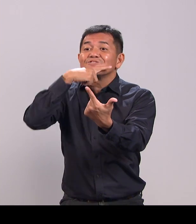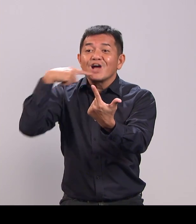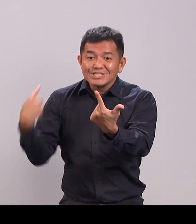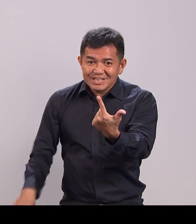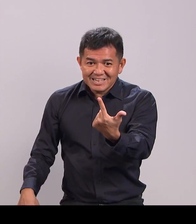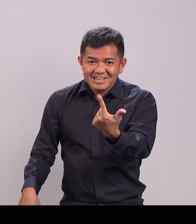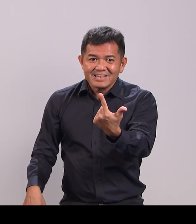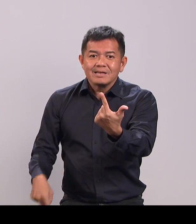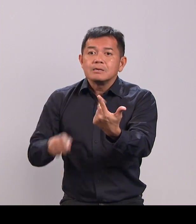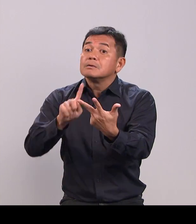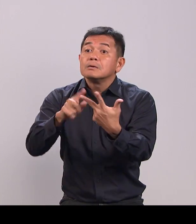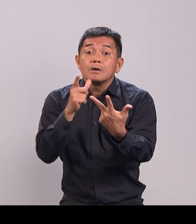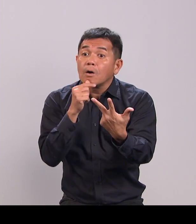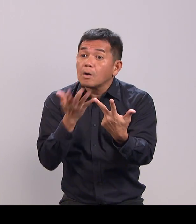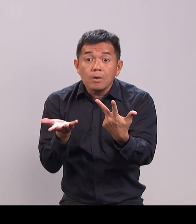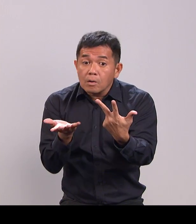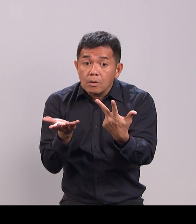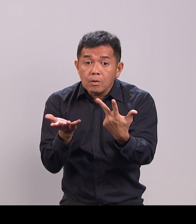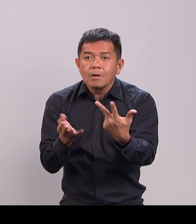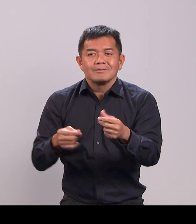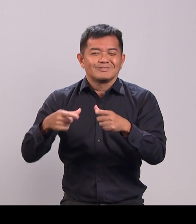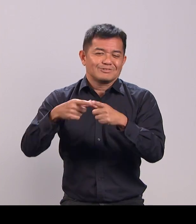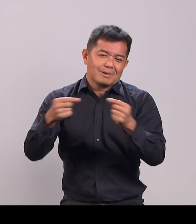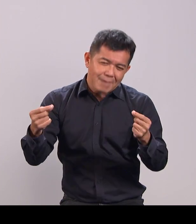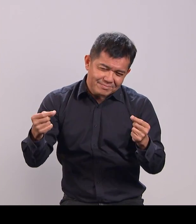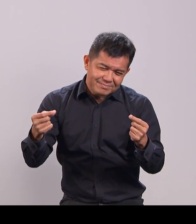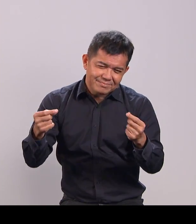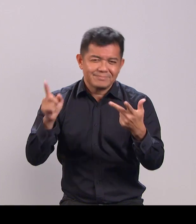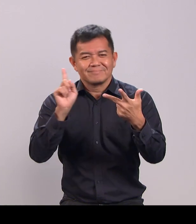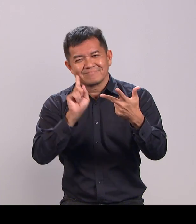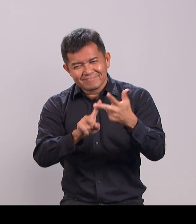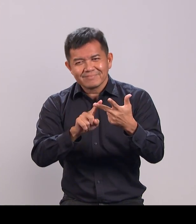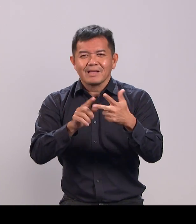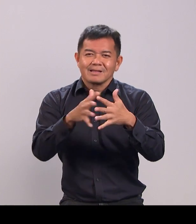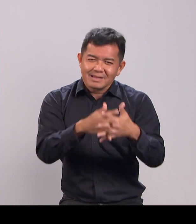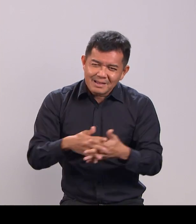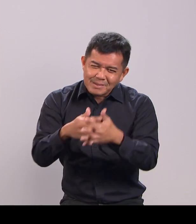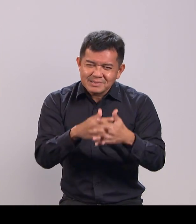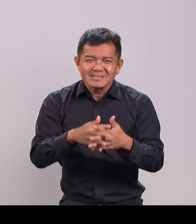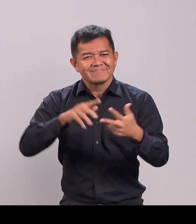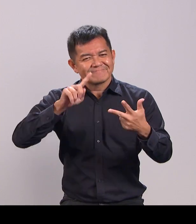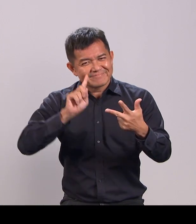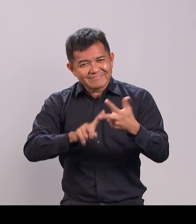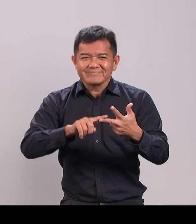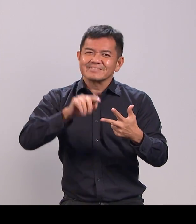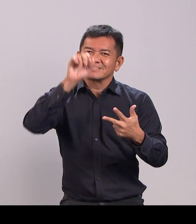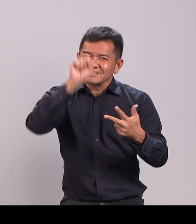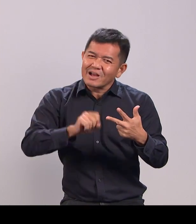The “third neighbour” is Japan, the US, the South Koreans and the EU.